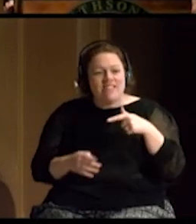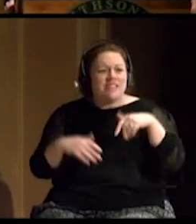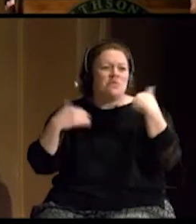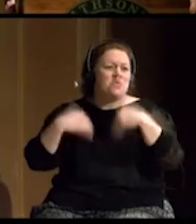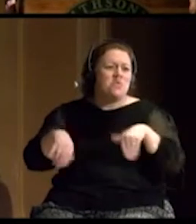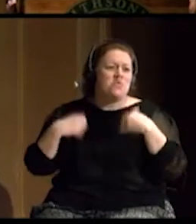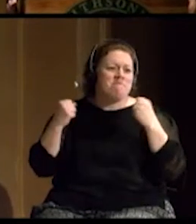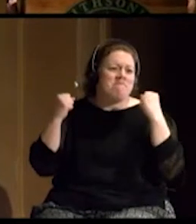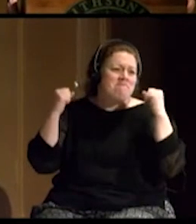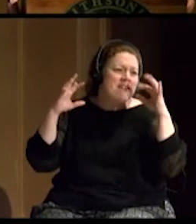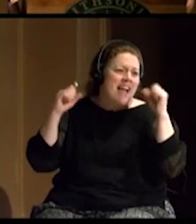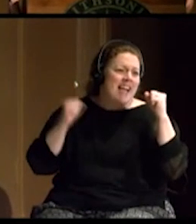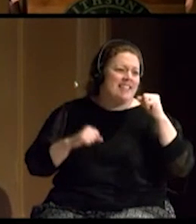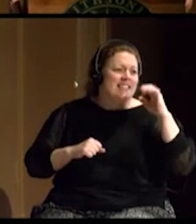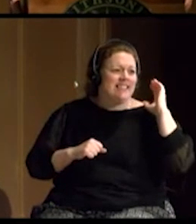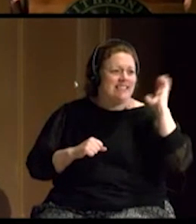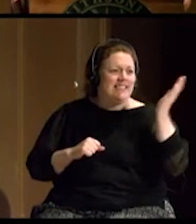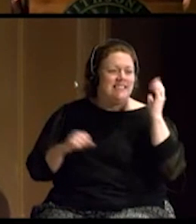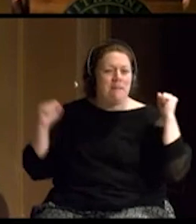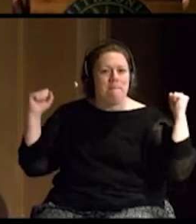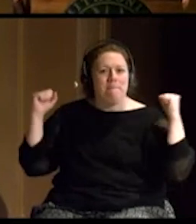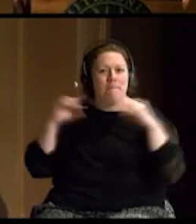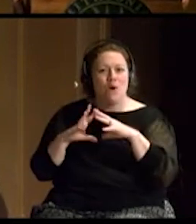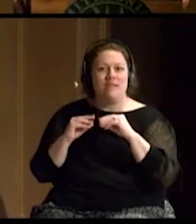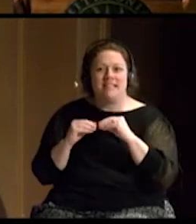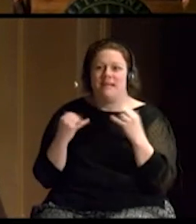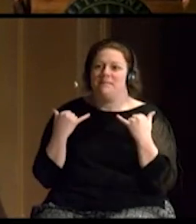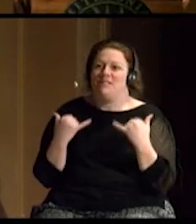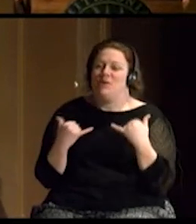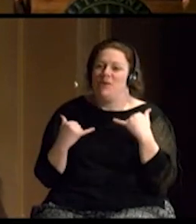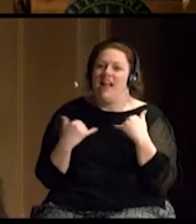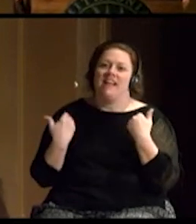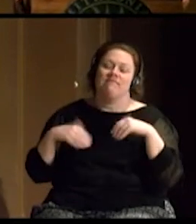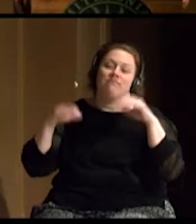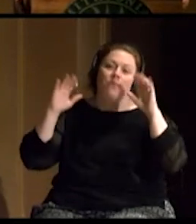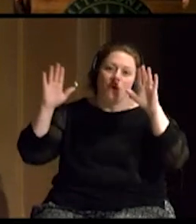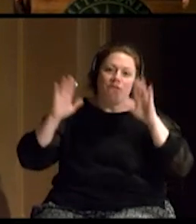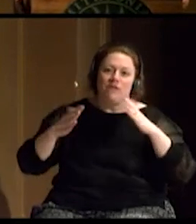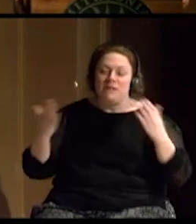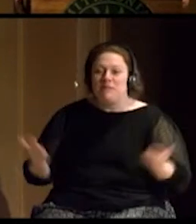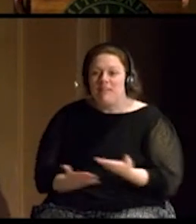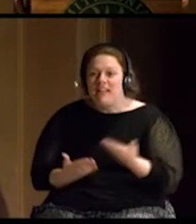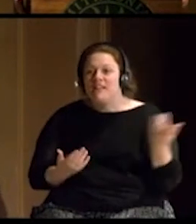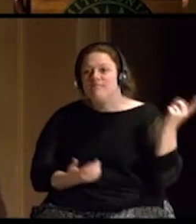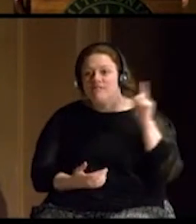It is a real honor to be here today and to share with Buck Fellows